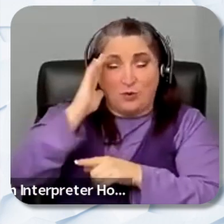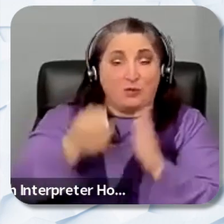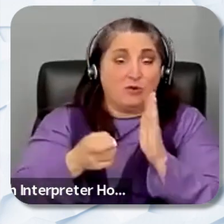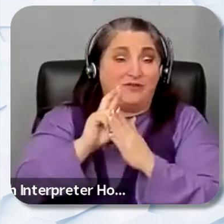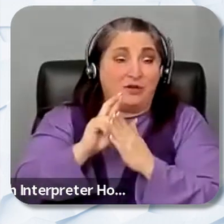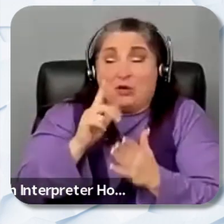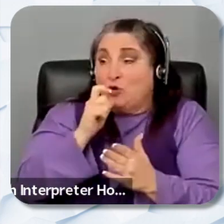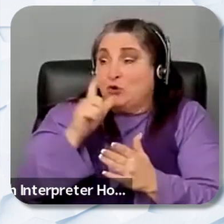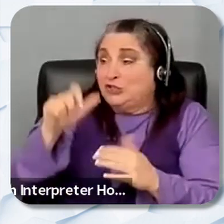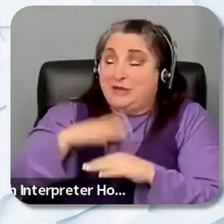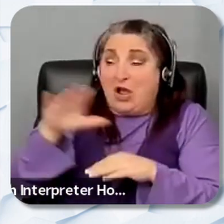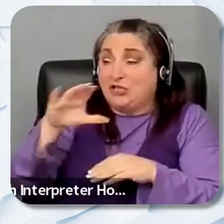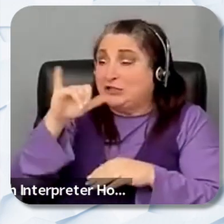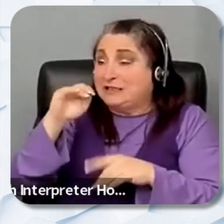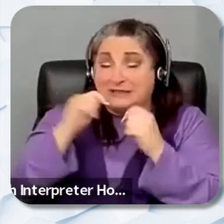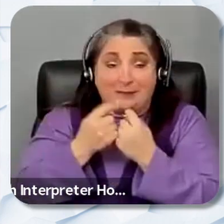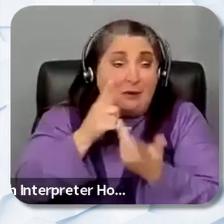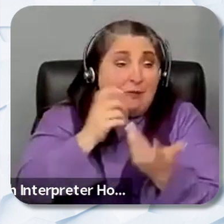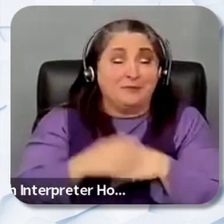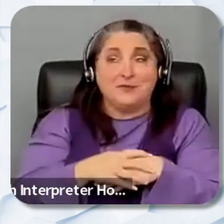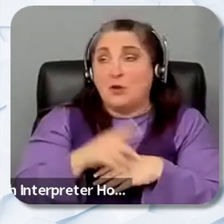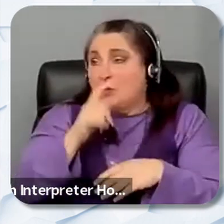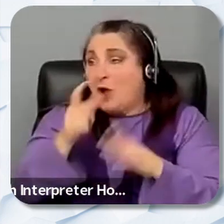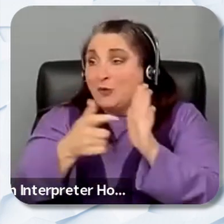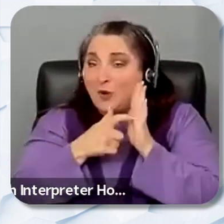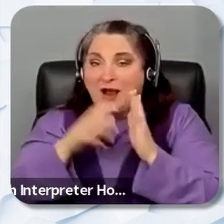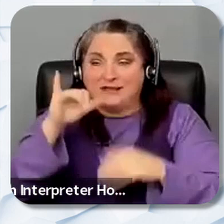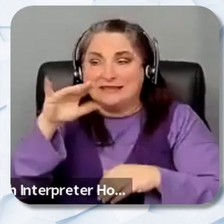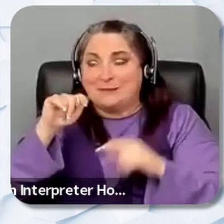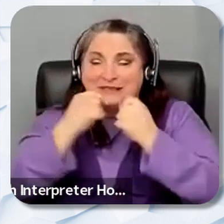on your CIM team, right? Who are the required CIM team members that you want to have on